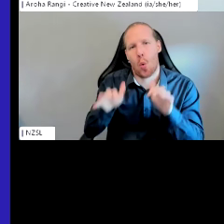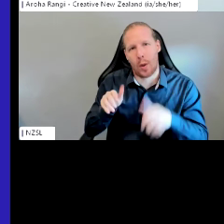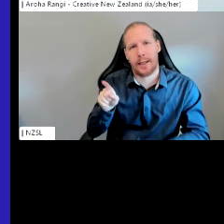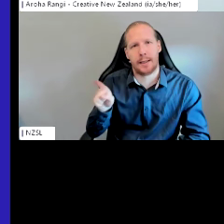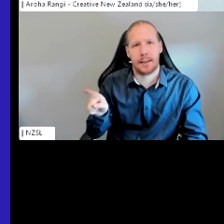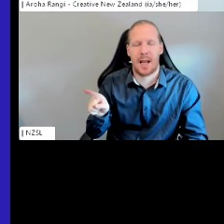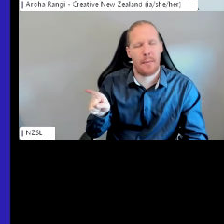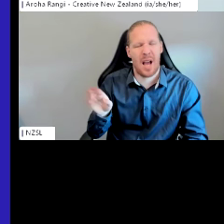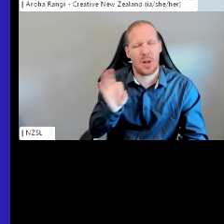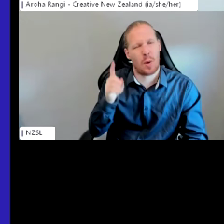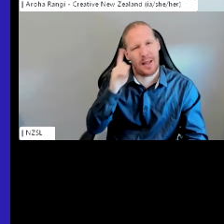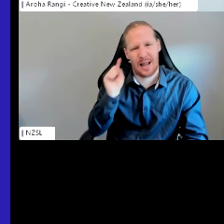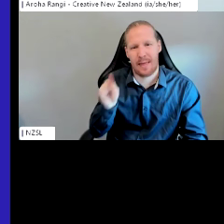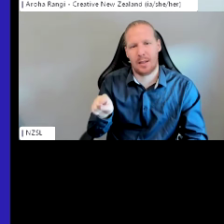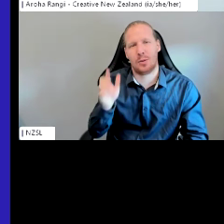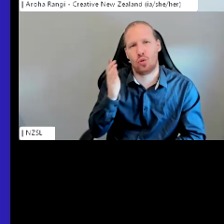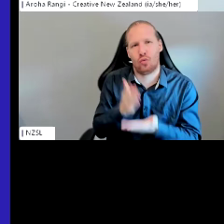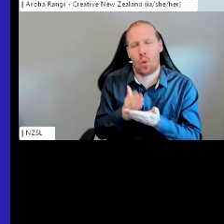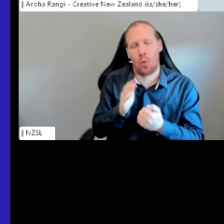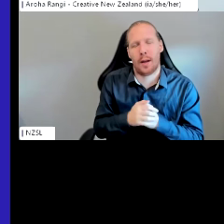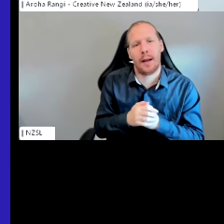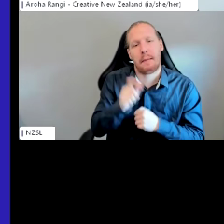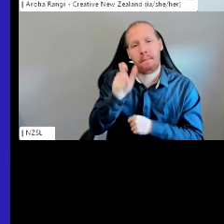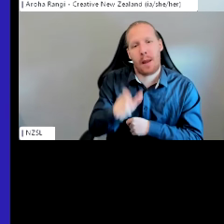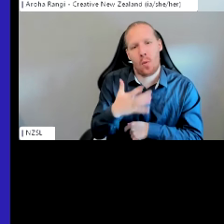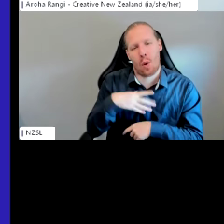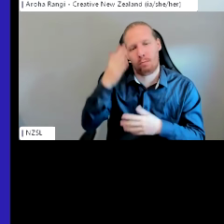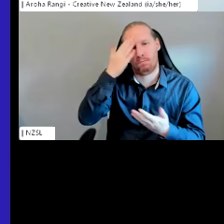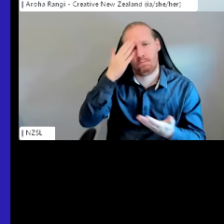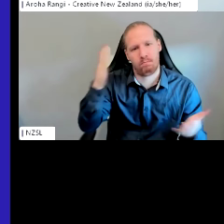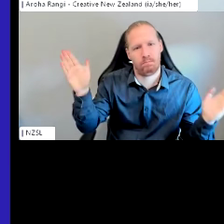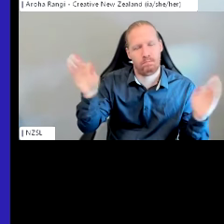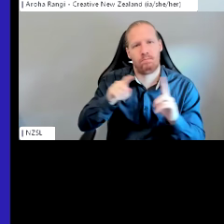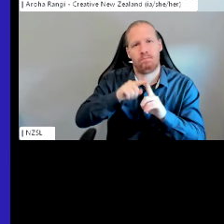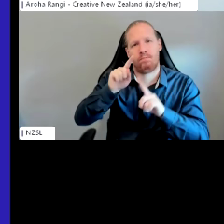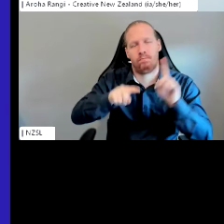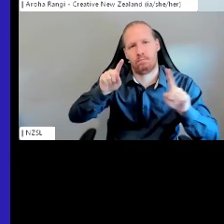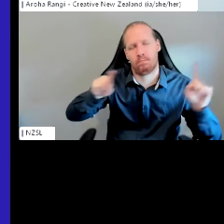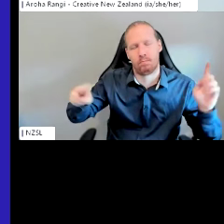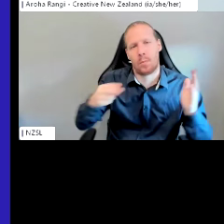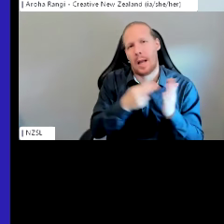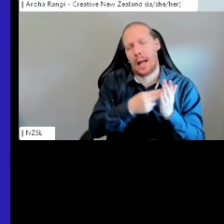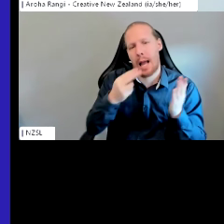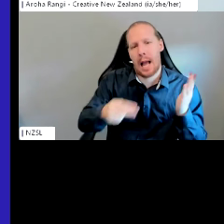true. I think that people want an eclectic um diet. They want a rich diet of different things.